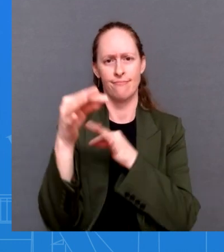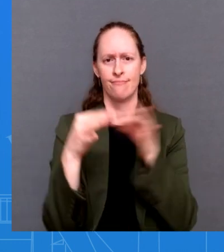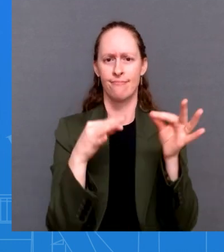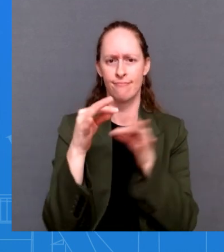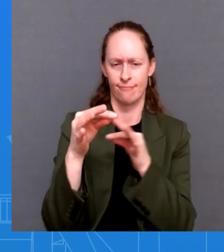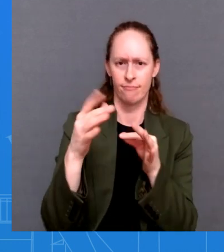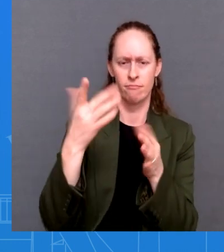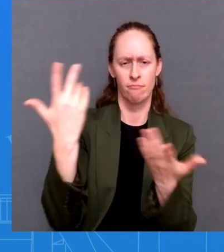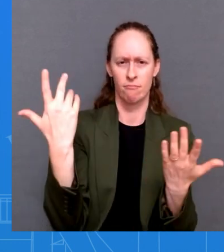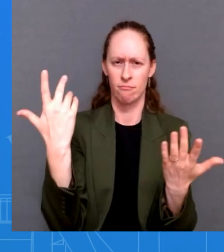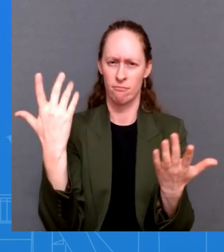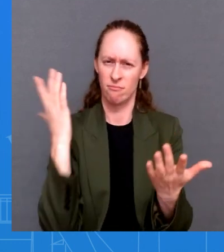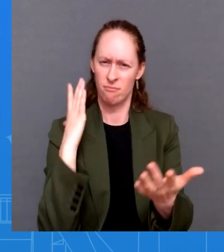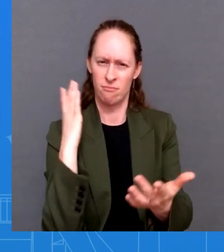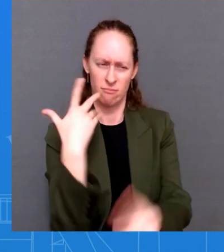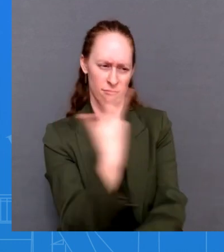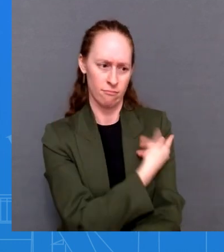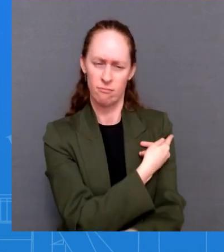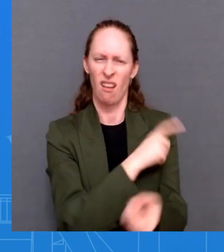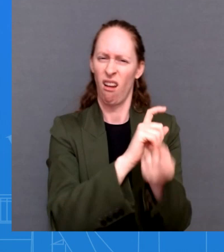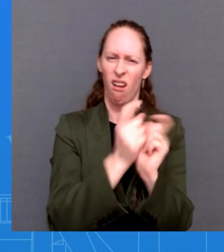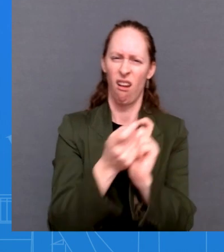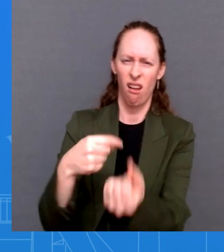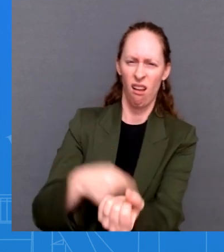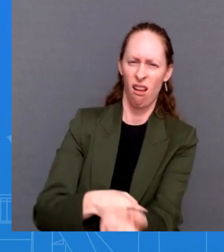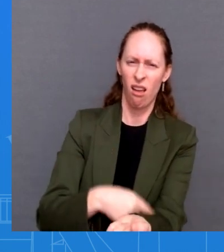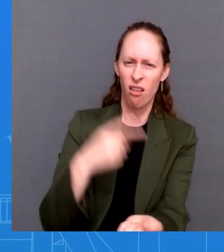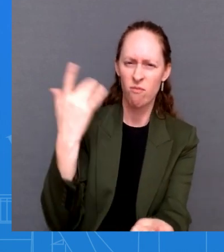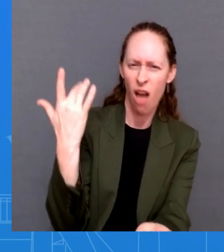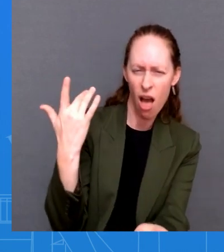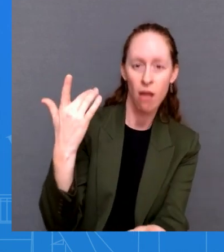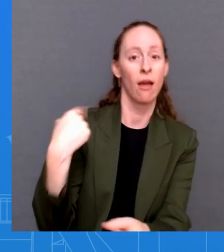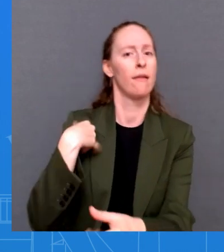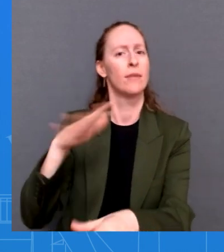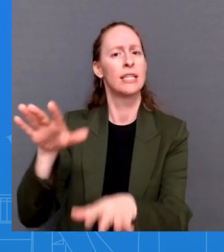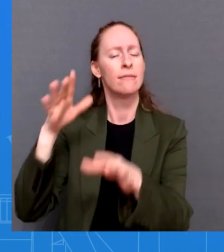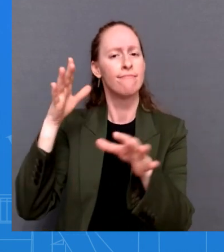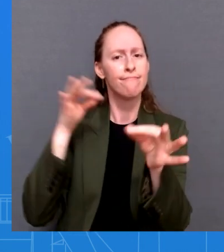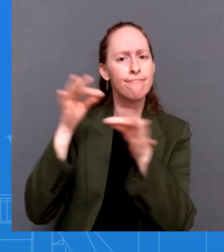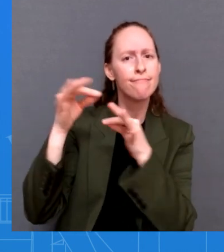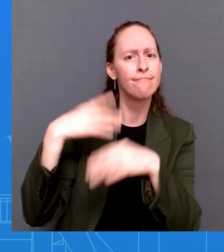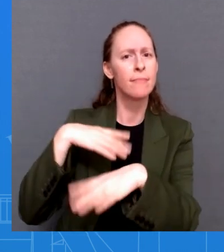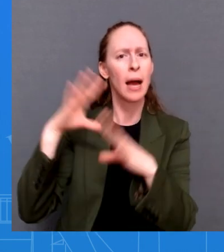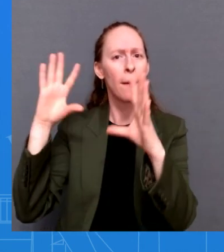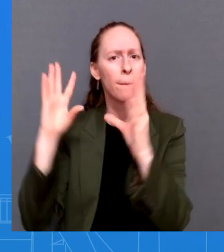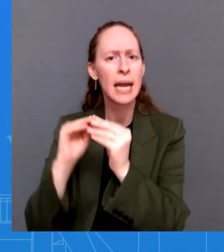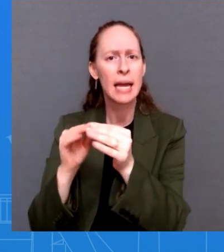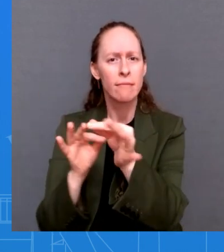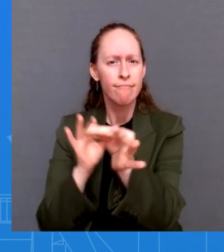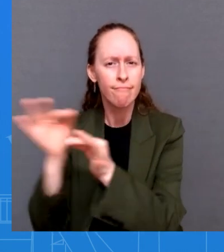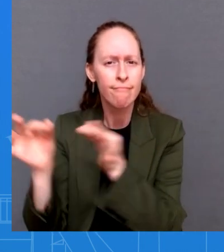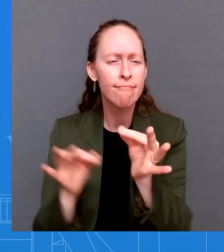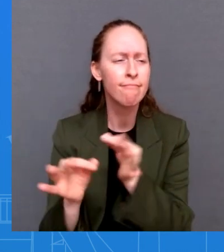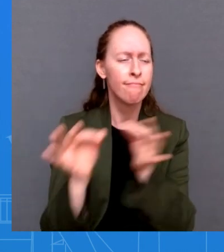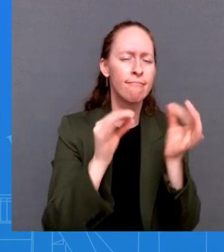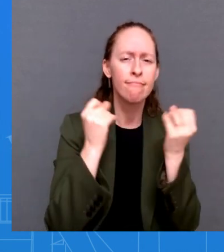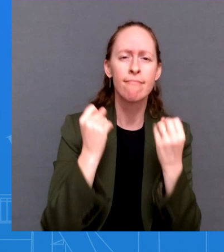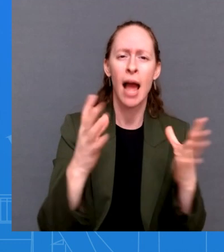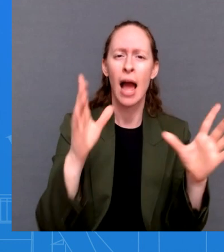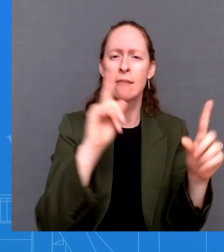and our team is in touch with health leaders around the clock. As Dom will discuss in detail, we have made clear to jurisdictions